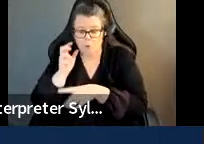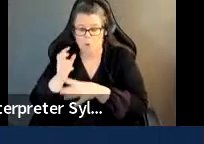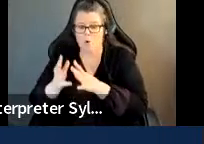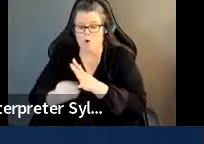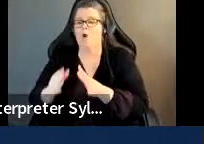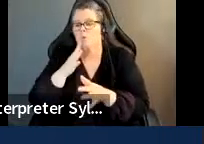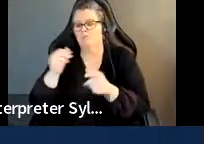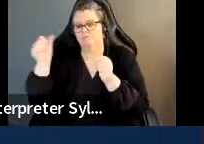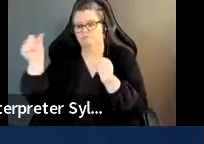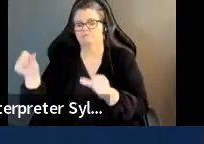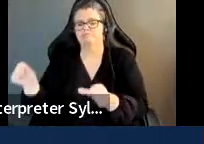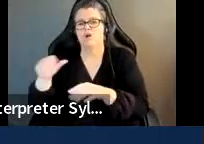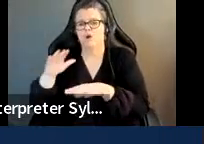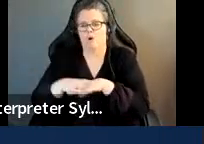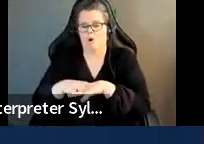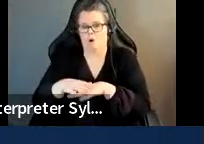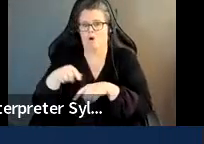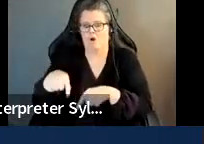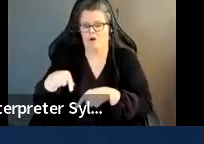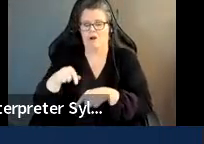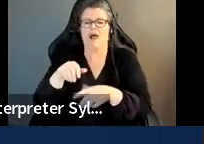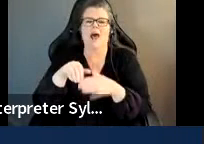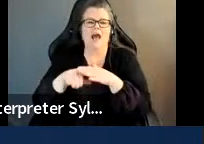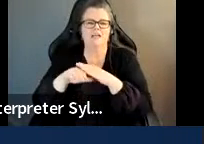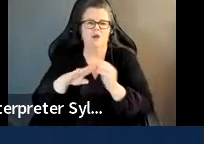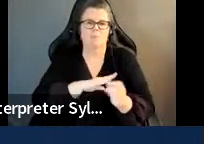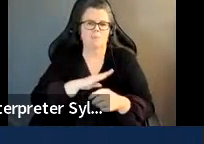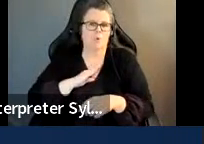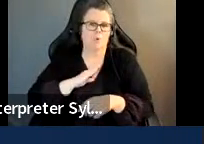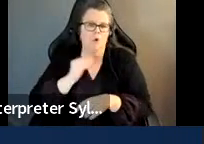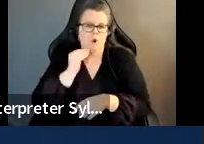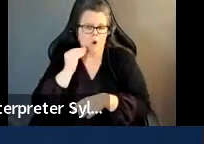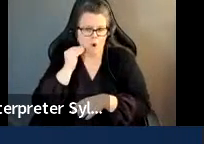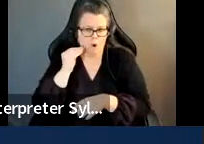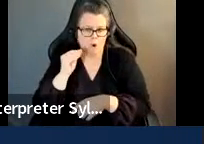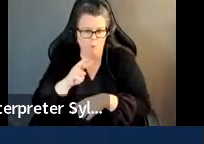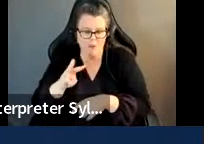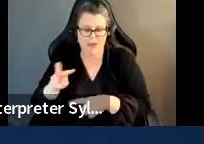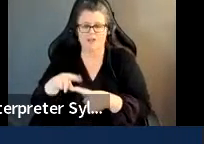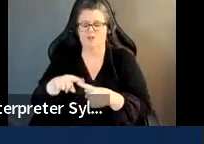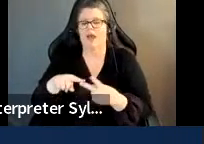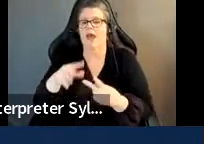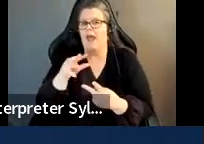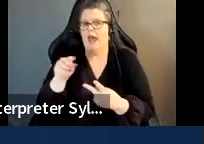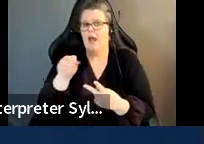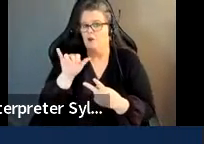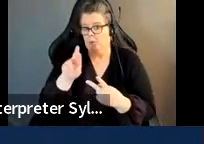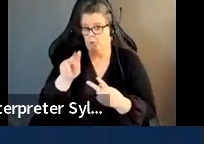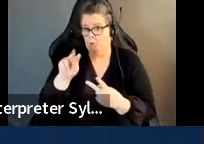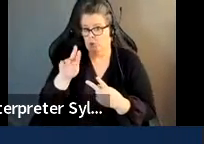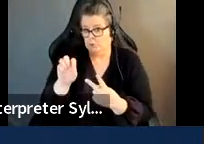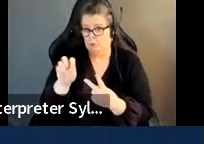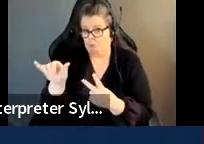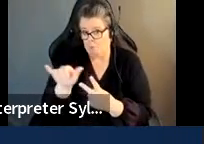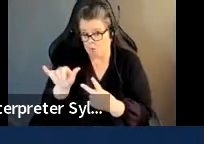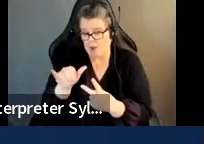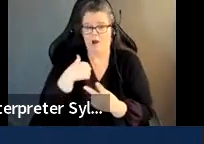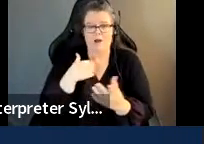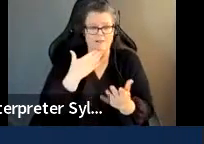and its YouTube channel as well. I want to thank the presenter and everyone who participated in today's event.